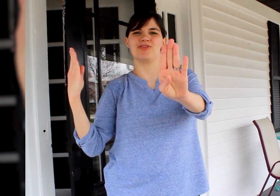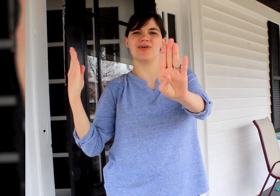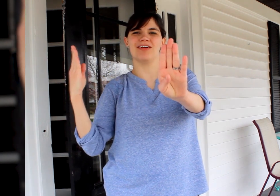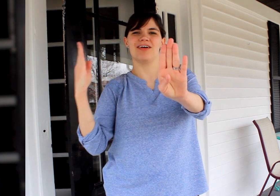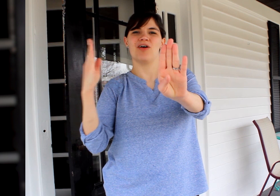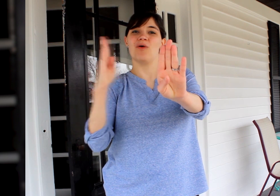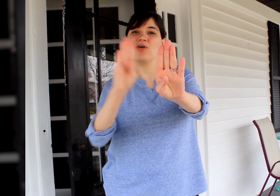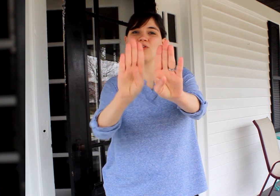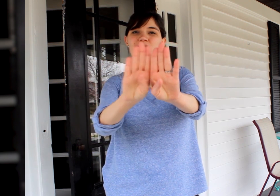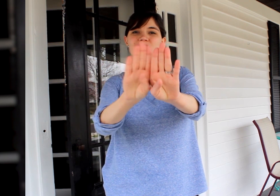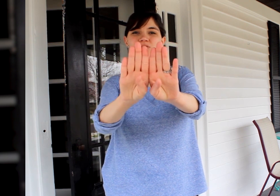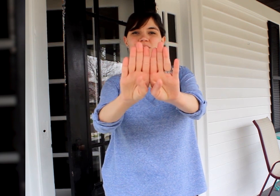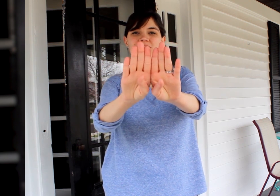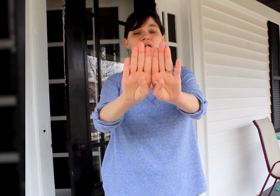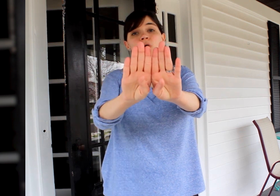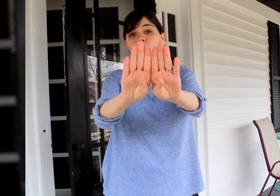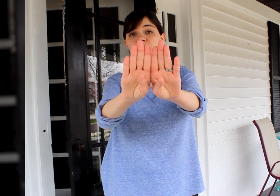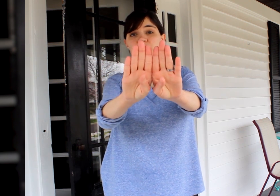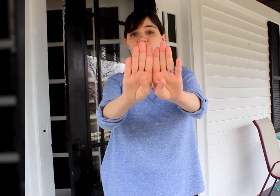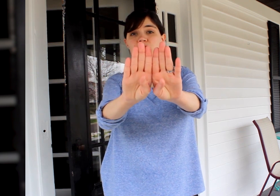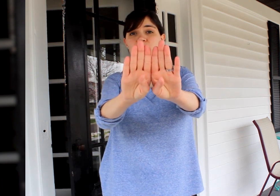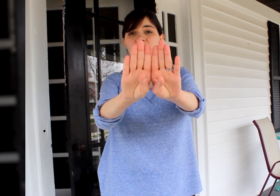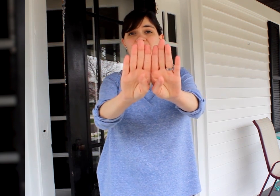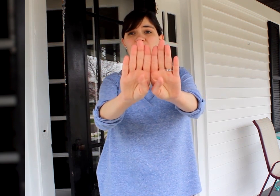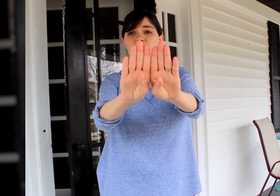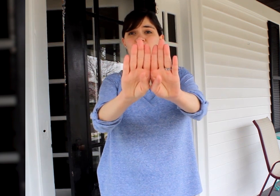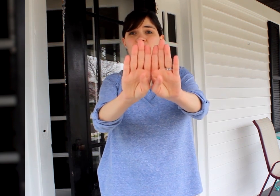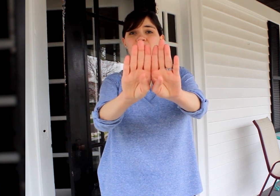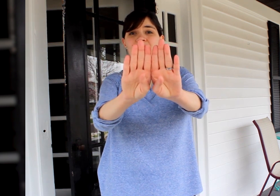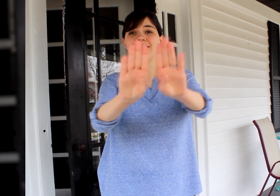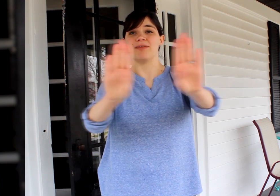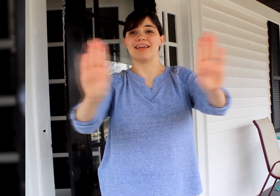the door" or "close the door." Or if there's two doors like at the store, they might